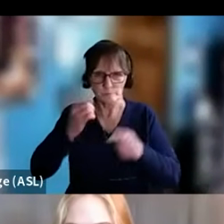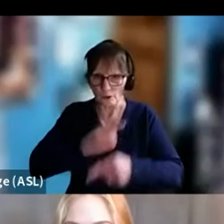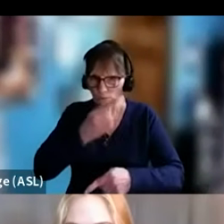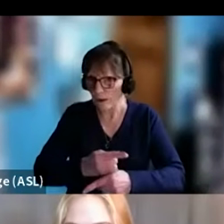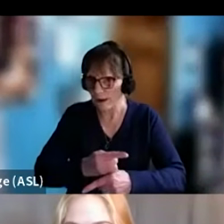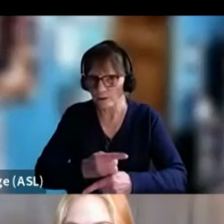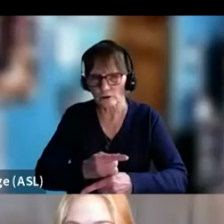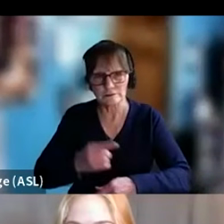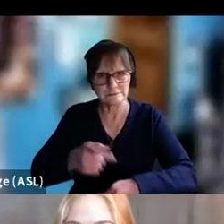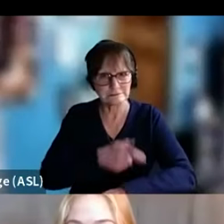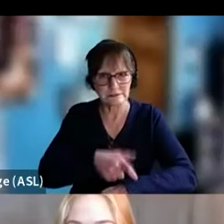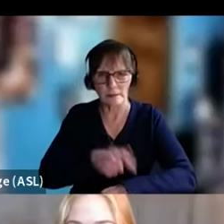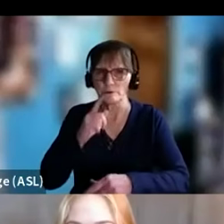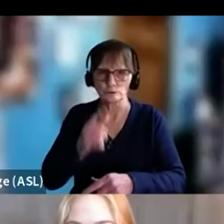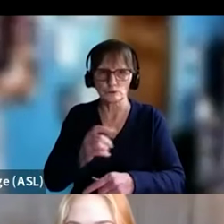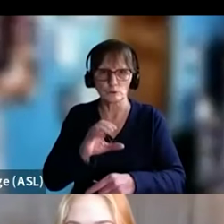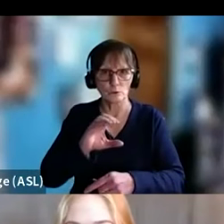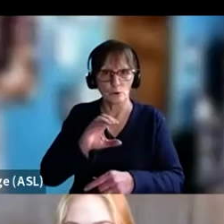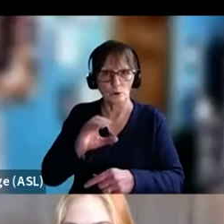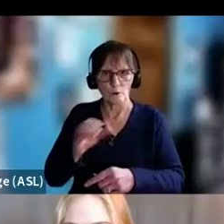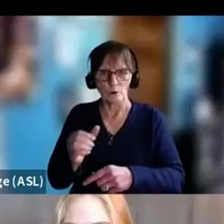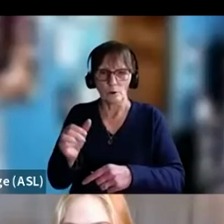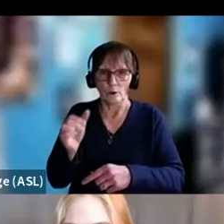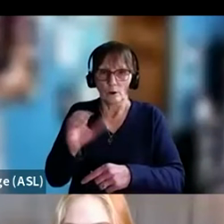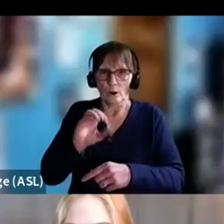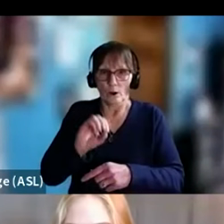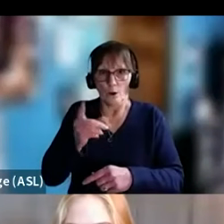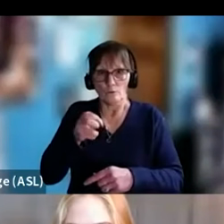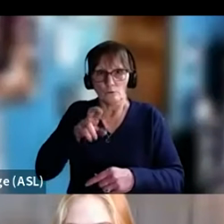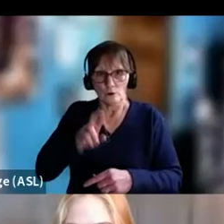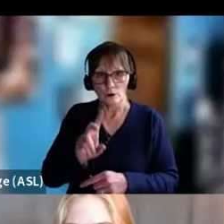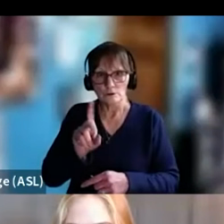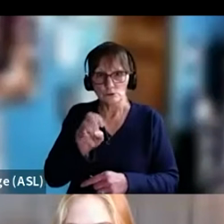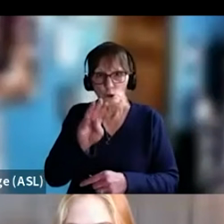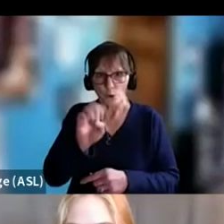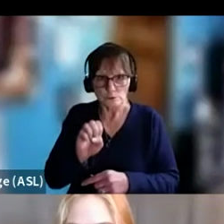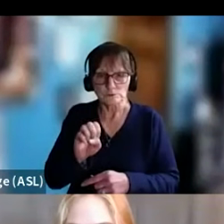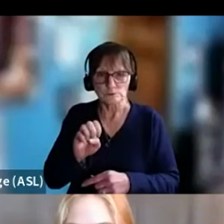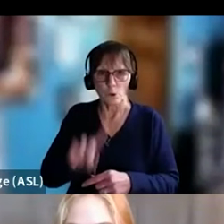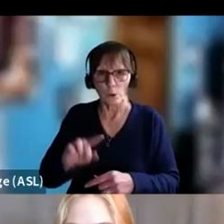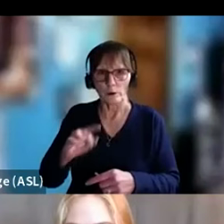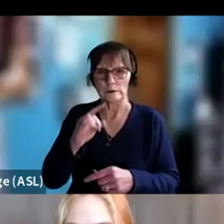whether to overdose or chronic illnesses. And so peer supports can be those people that come in